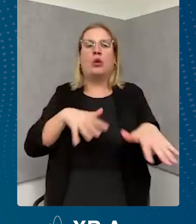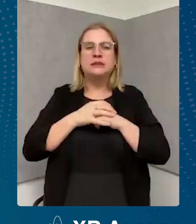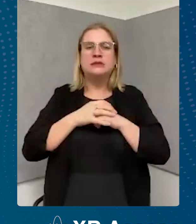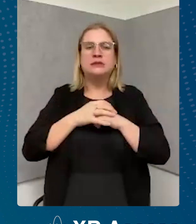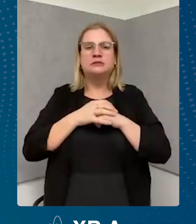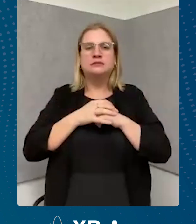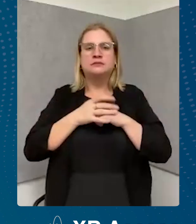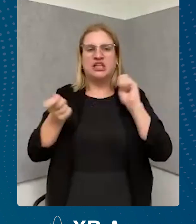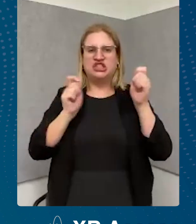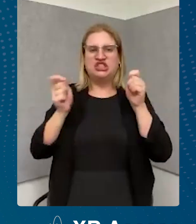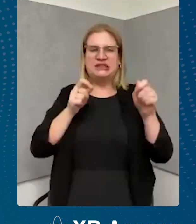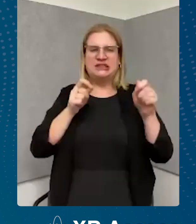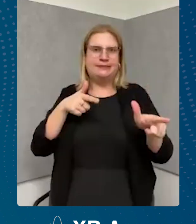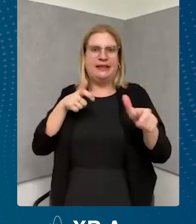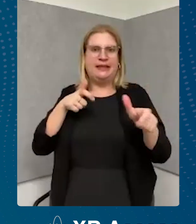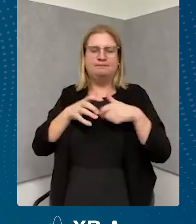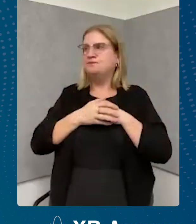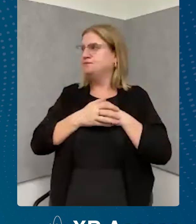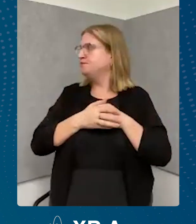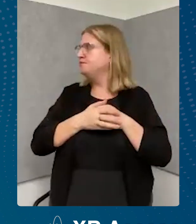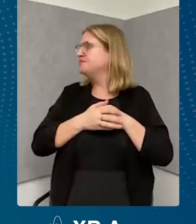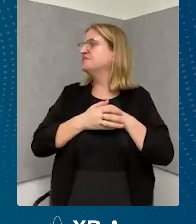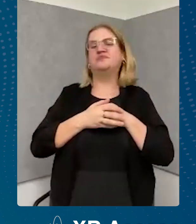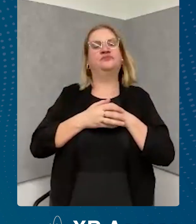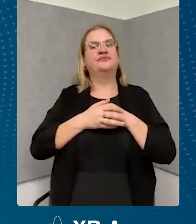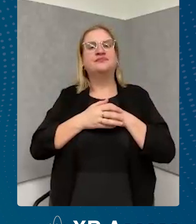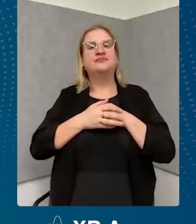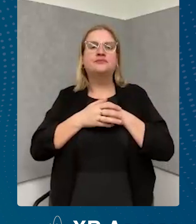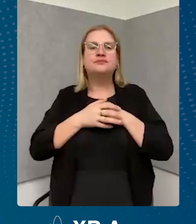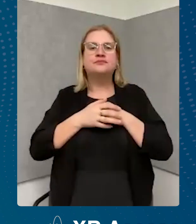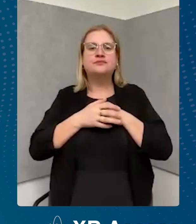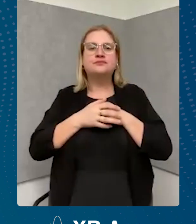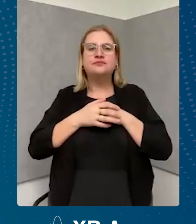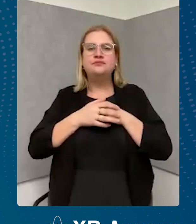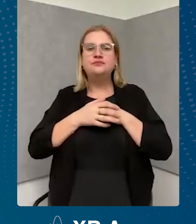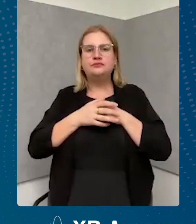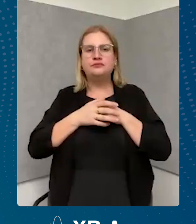Now I'll move a little faster. And let's say by 10 degrees, I like